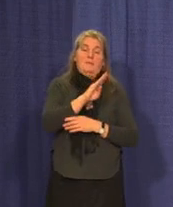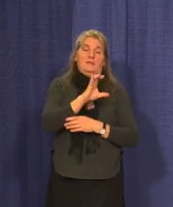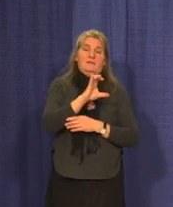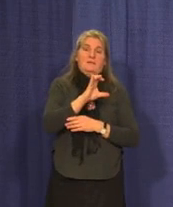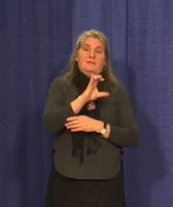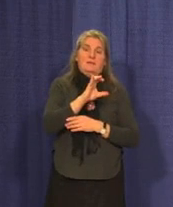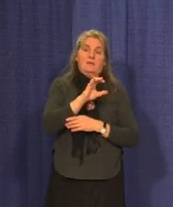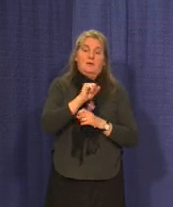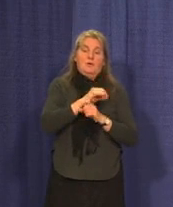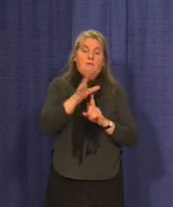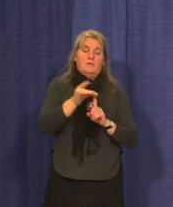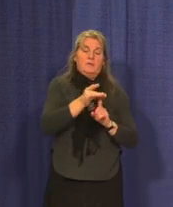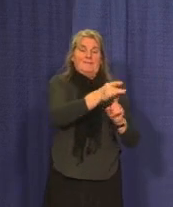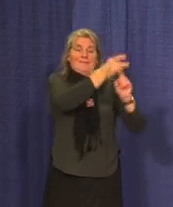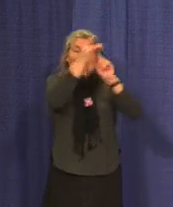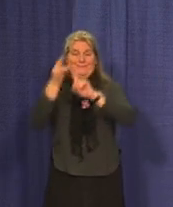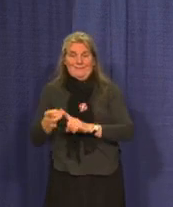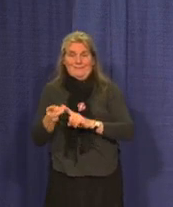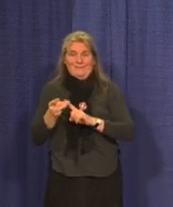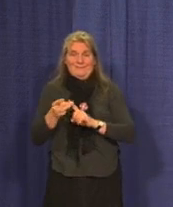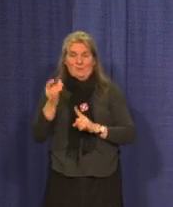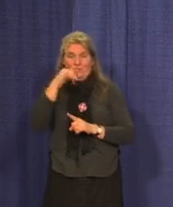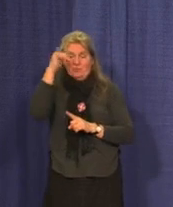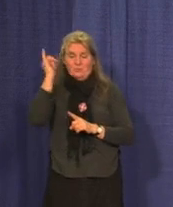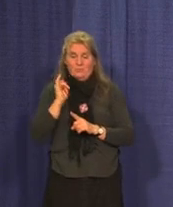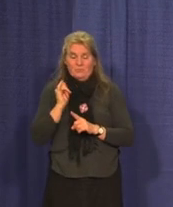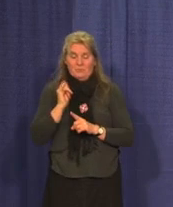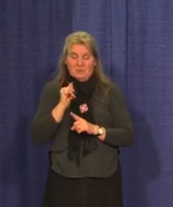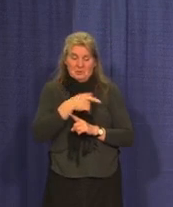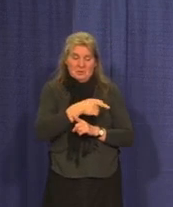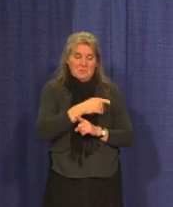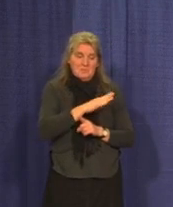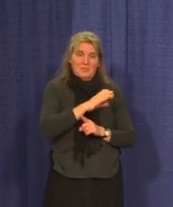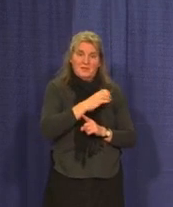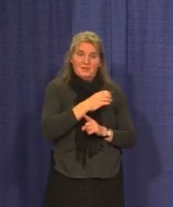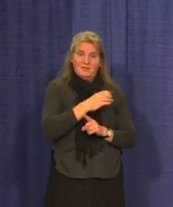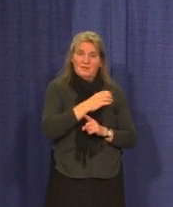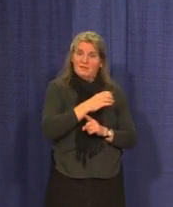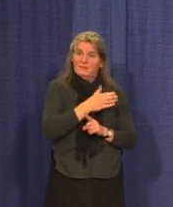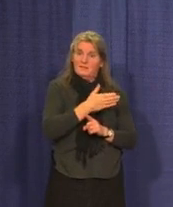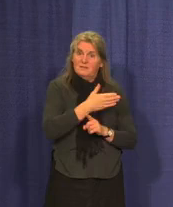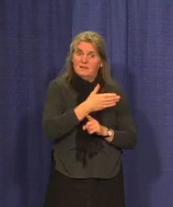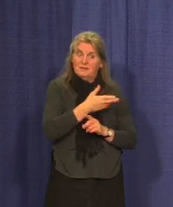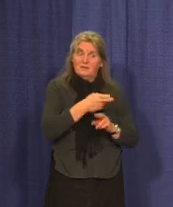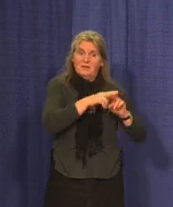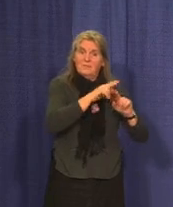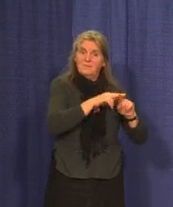importation risk from BC even as cases go up, the importation